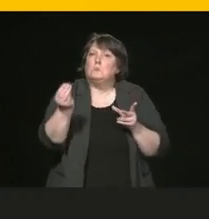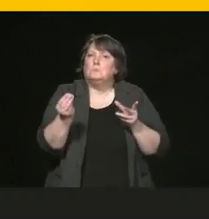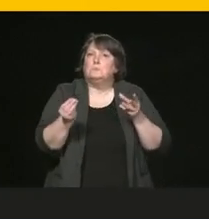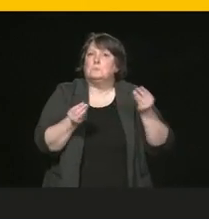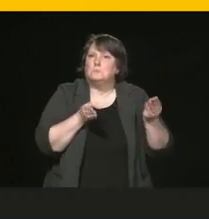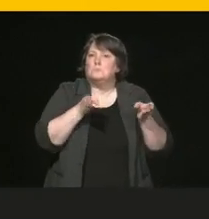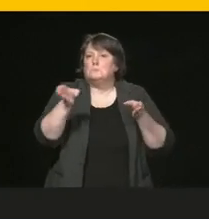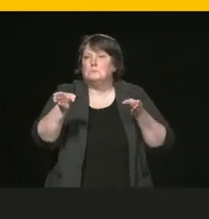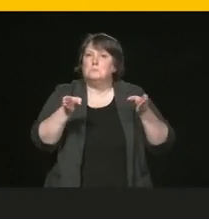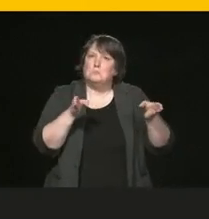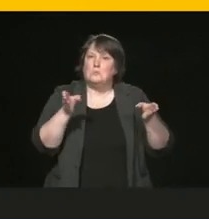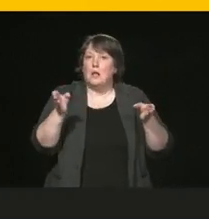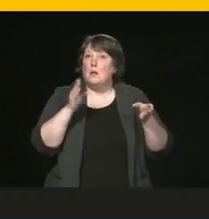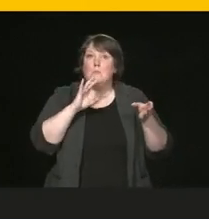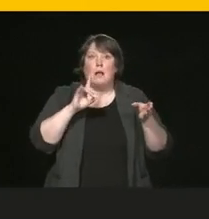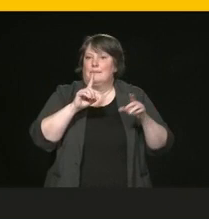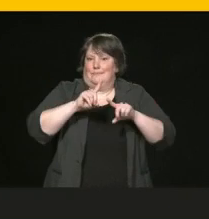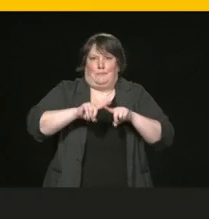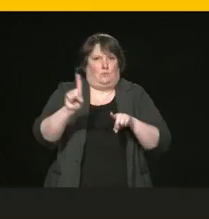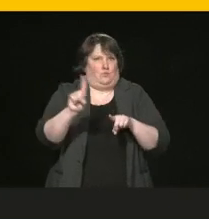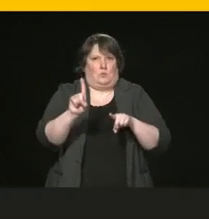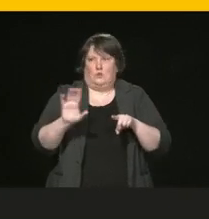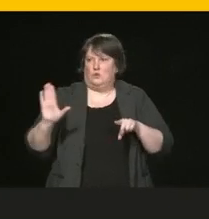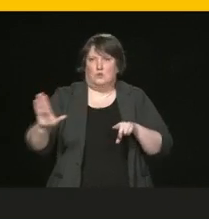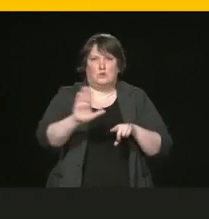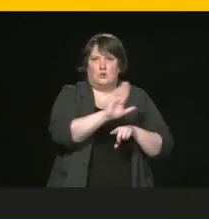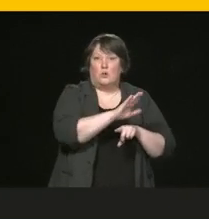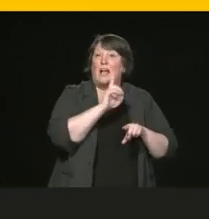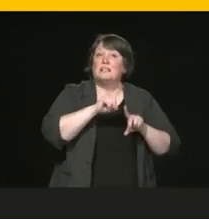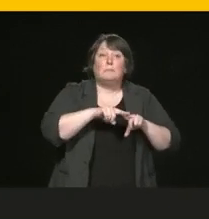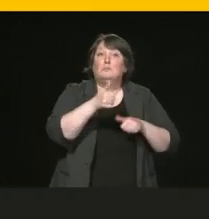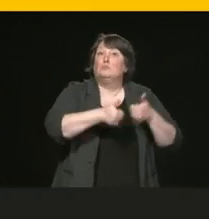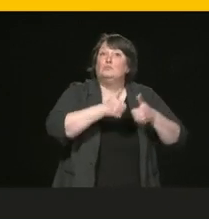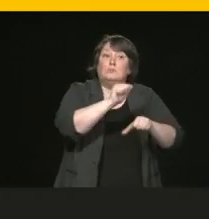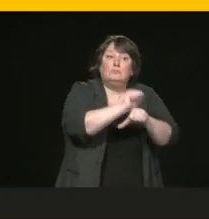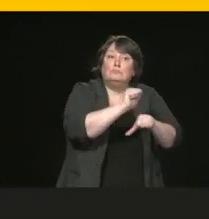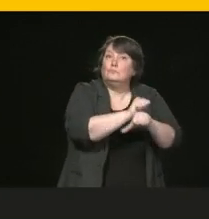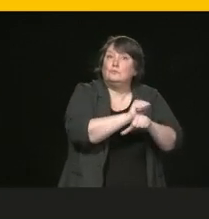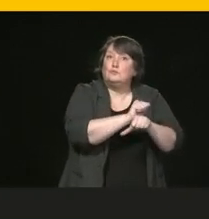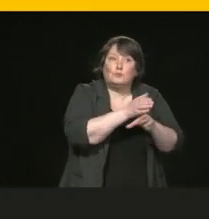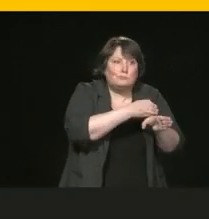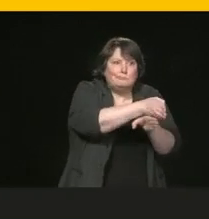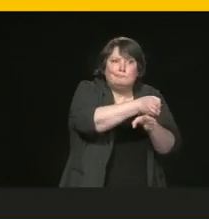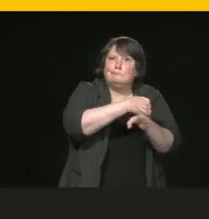DISTANCING AND STAYING AT HOME. HOW THAT RELEASE WORKS WILL